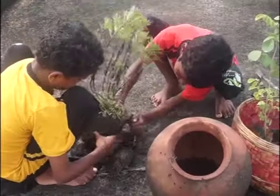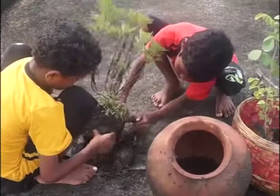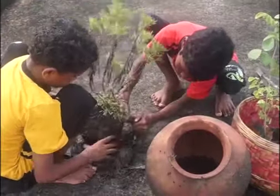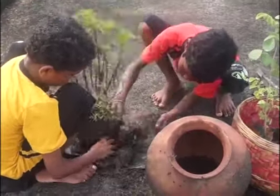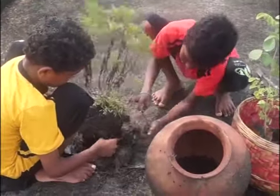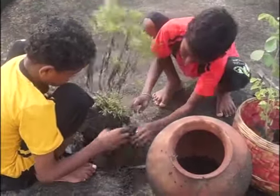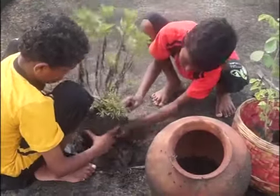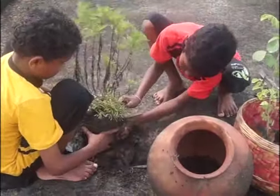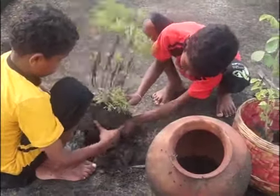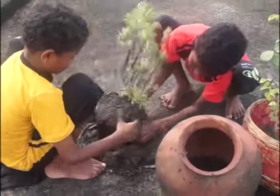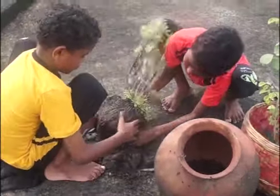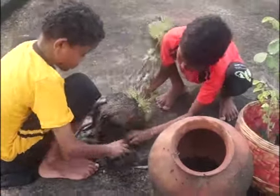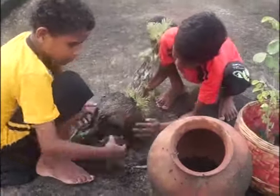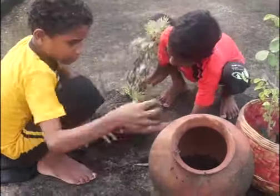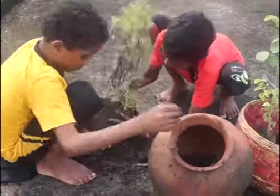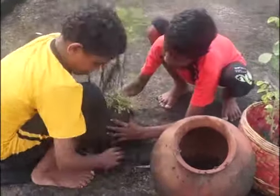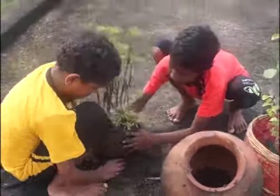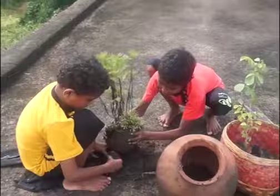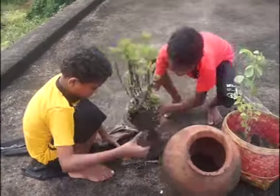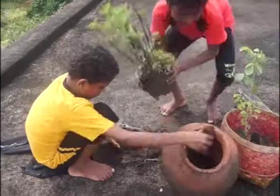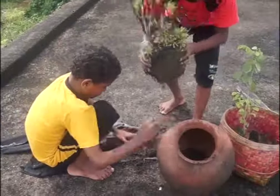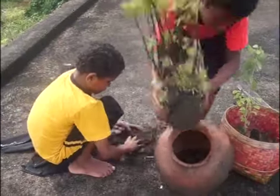with an example of an activity based on plants